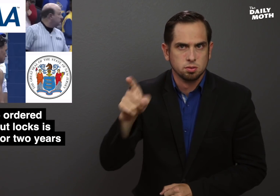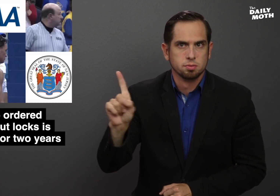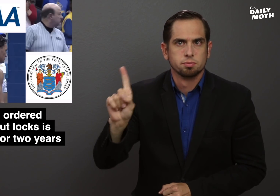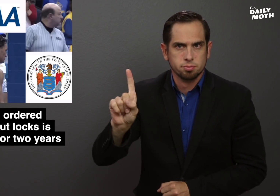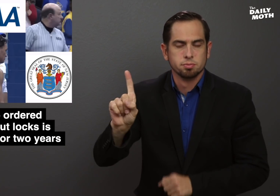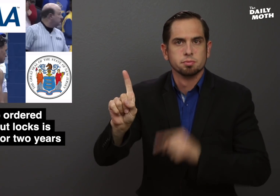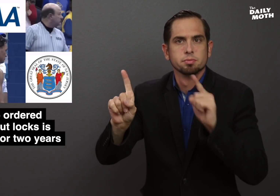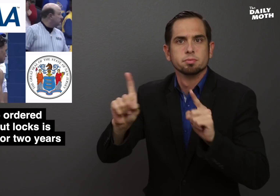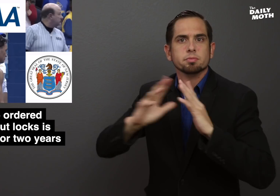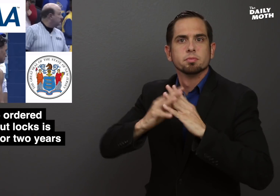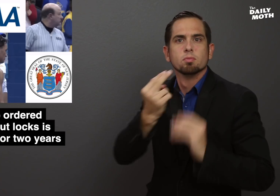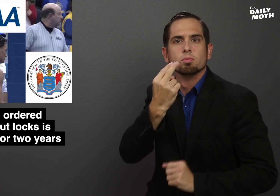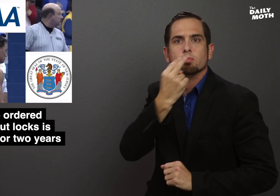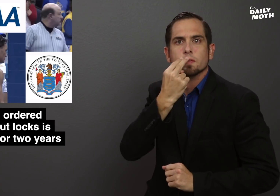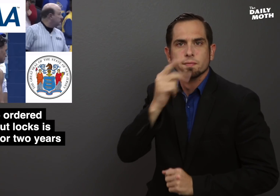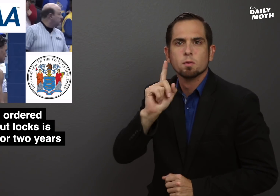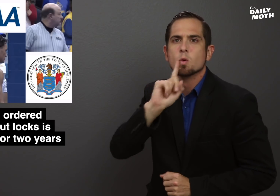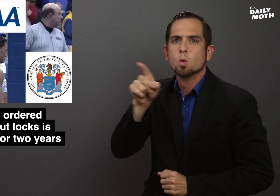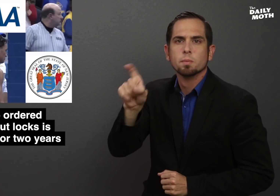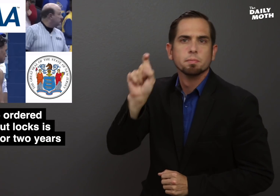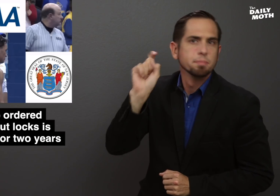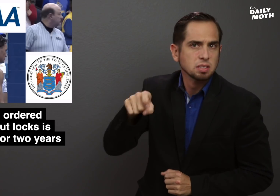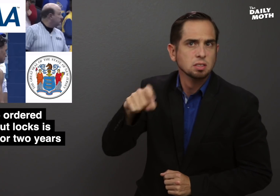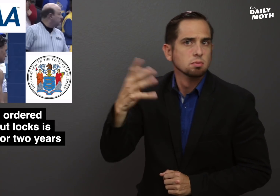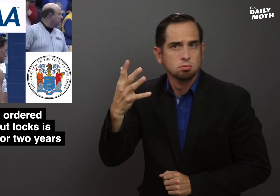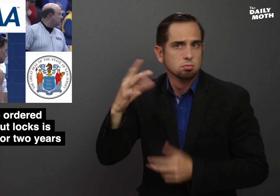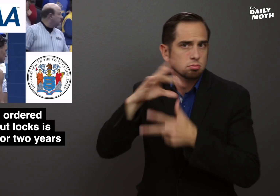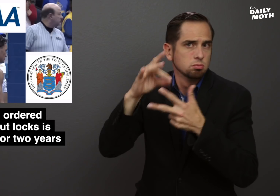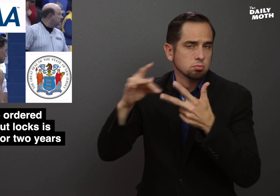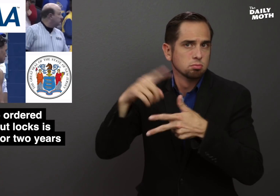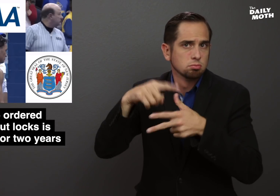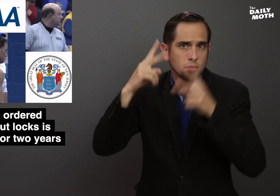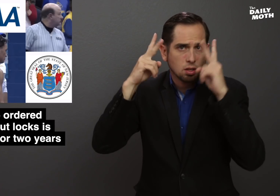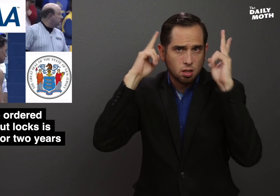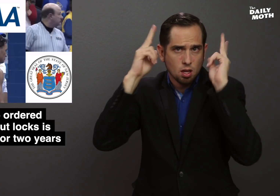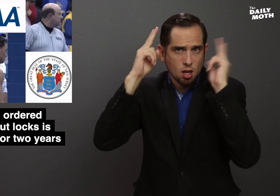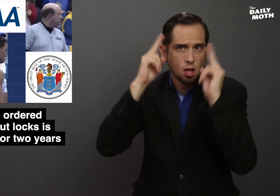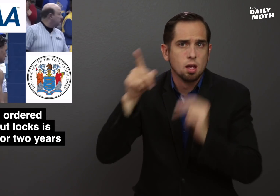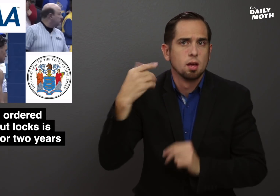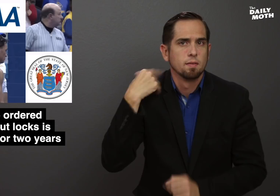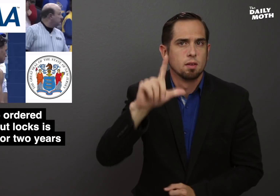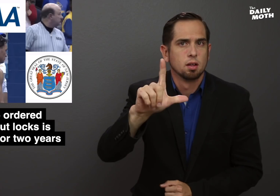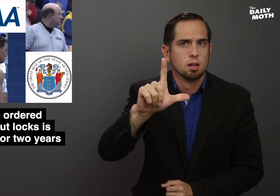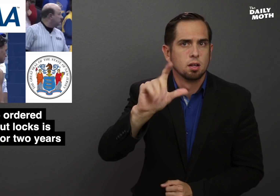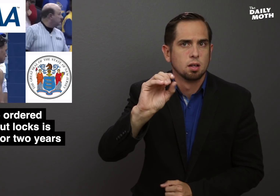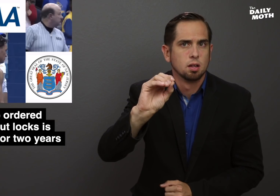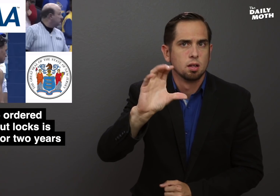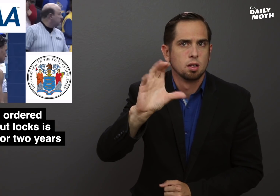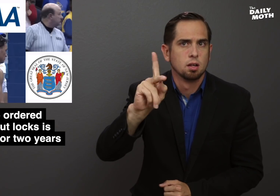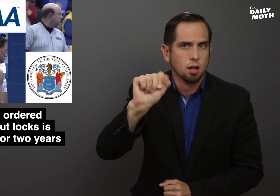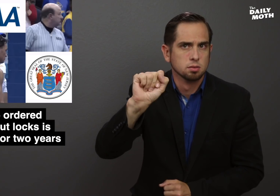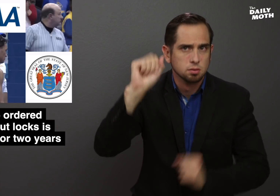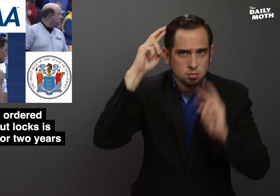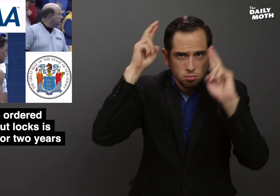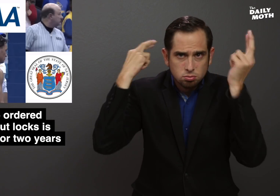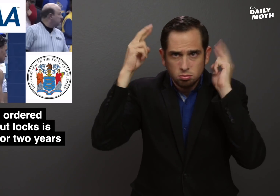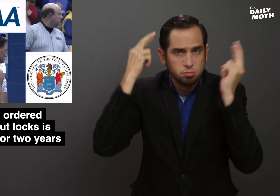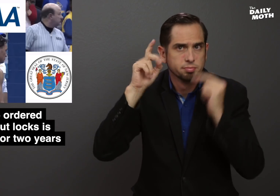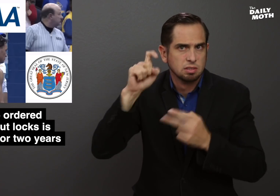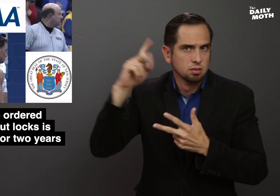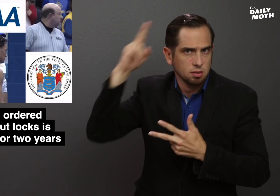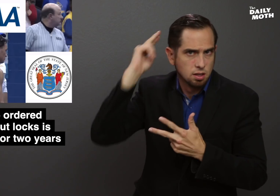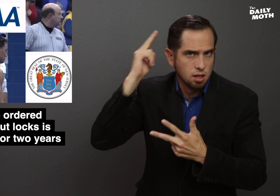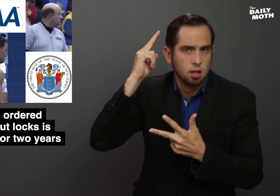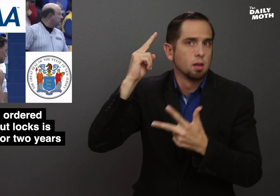who was ordered by a referee to either cut his locks